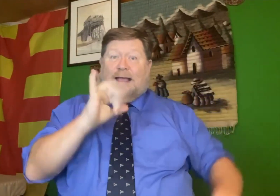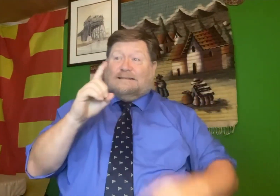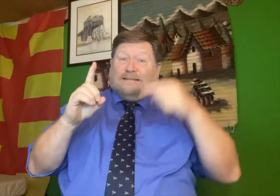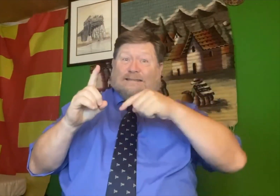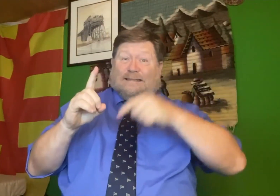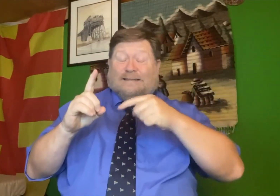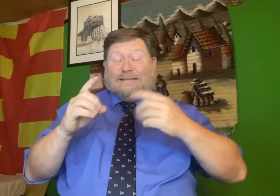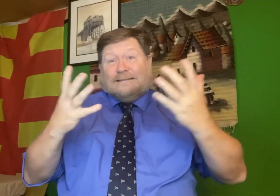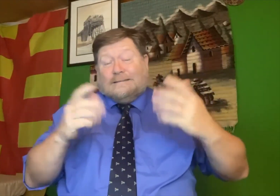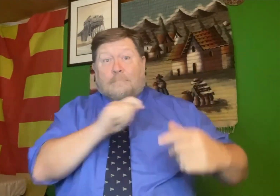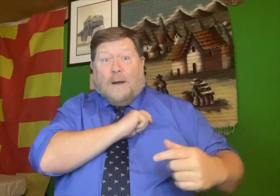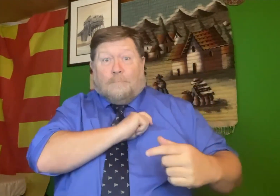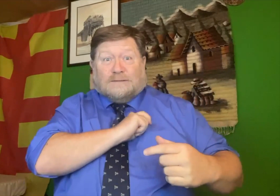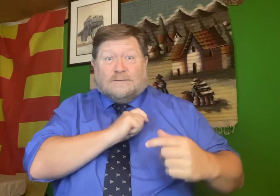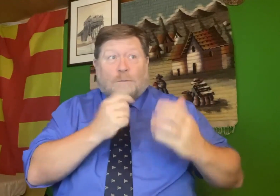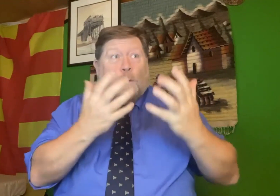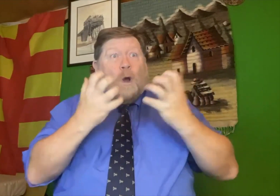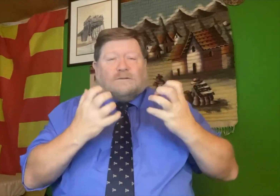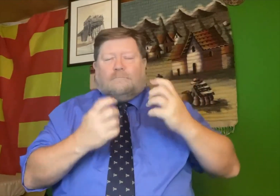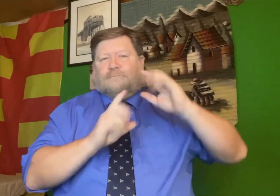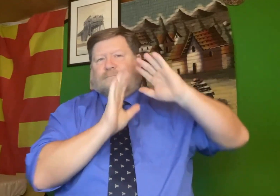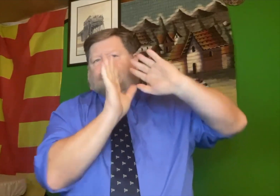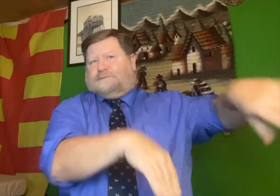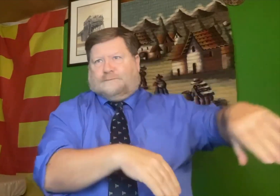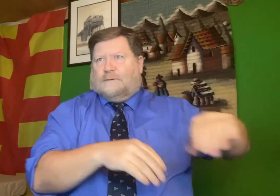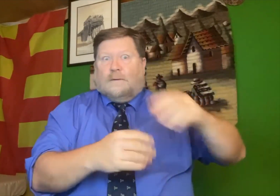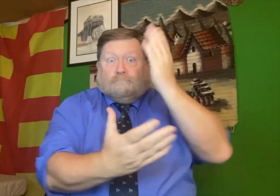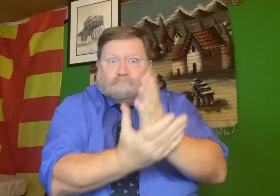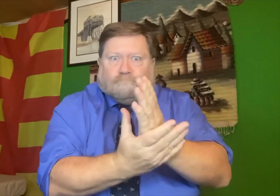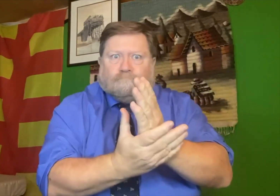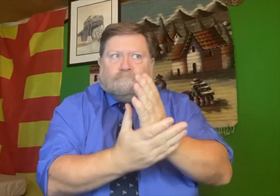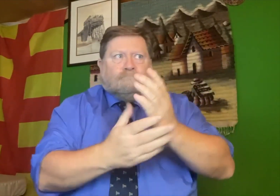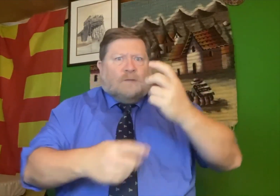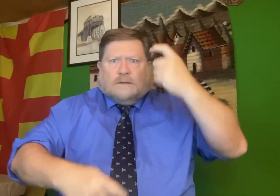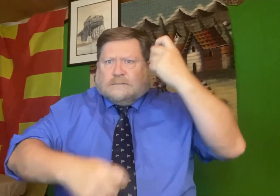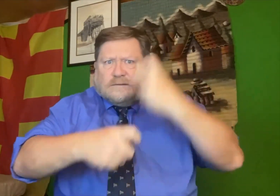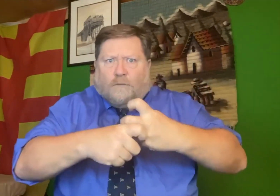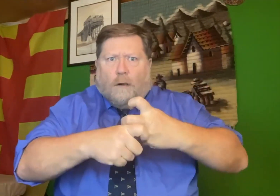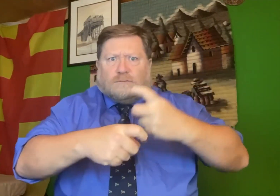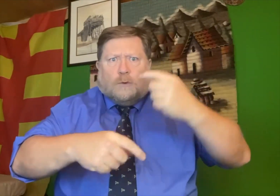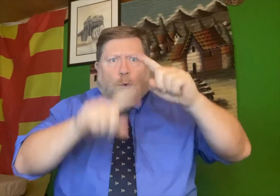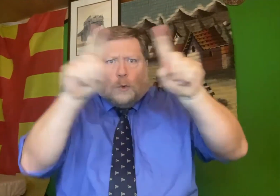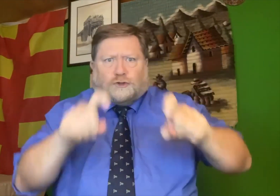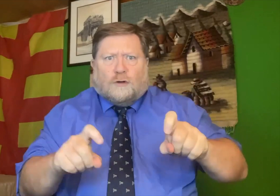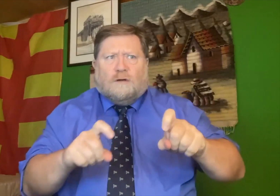ICSD members want to ignore reality, the difficult questions